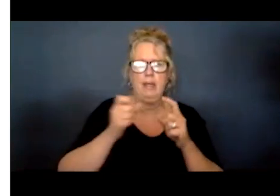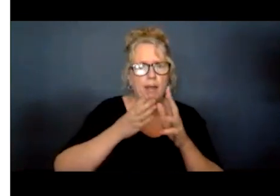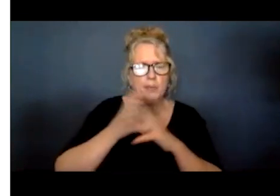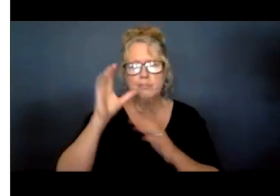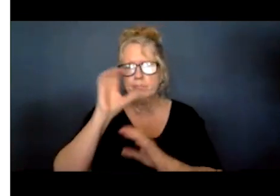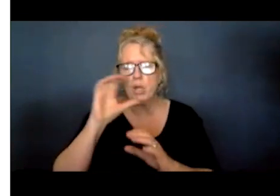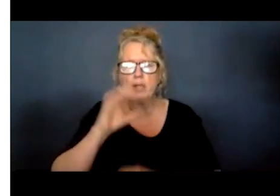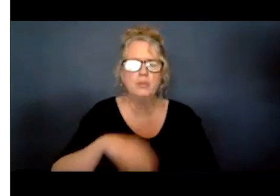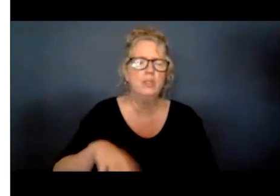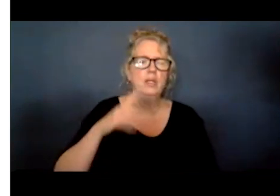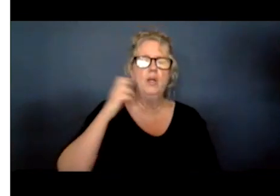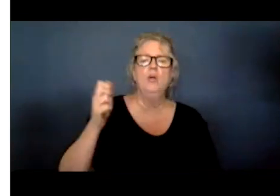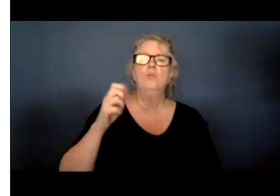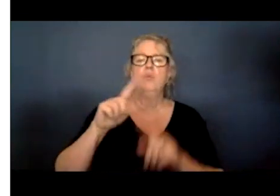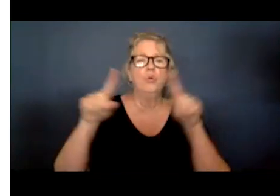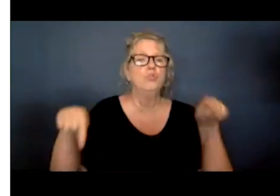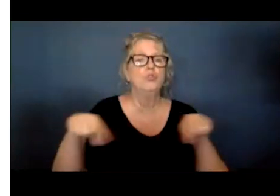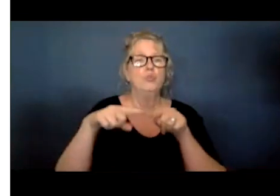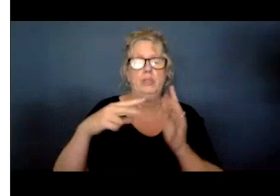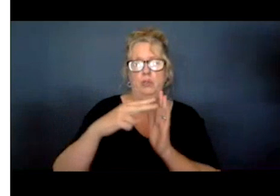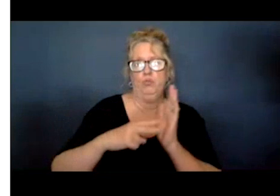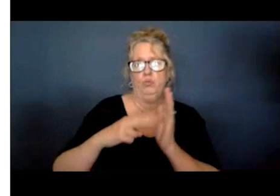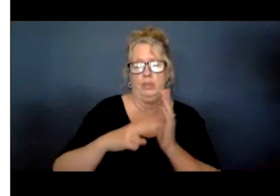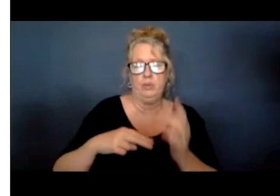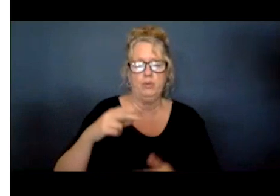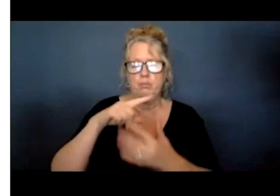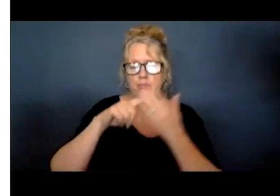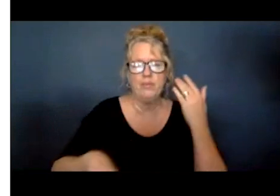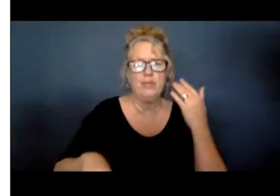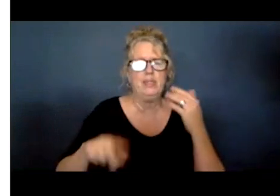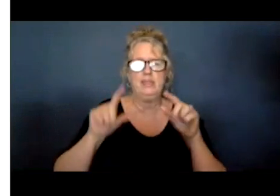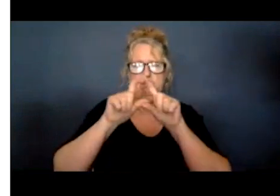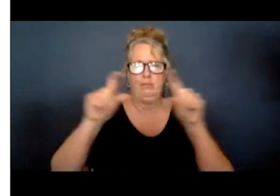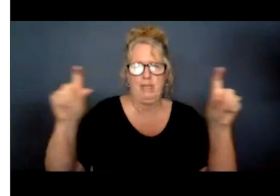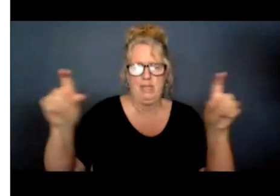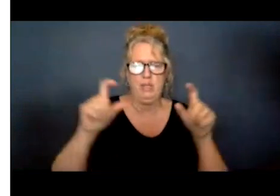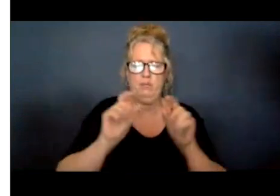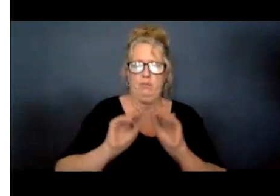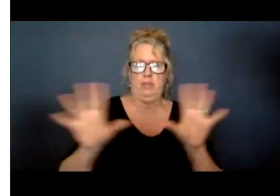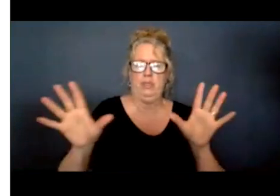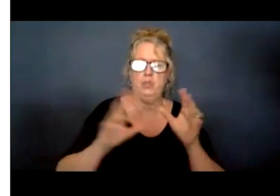For screen reader users, these headings create a clear structure that allows efficient document